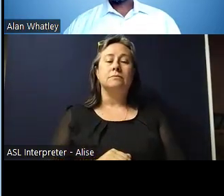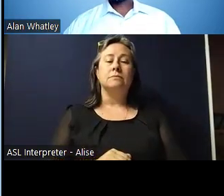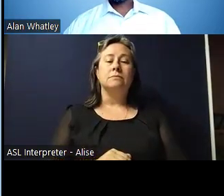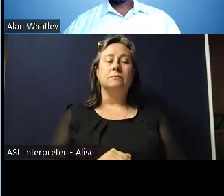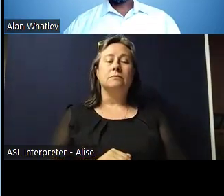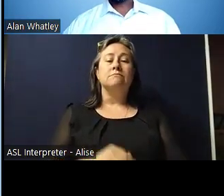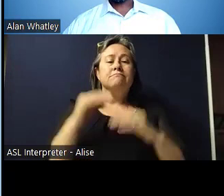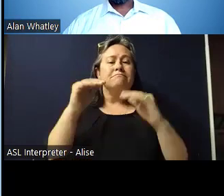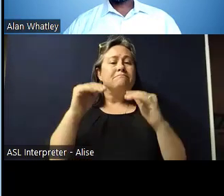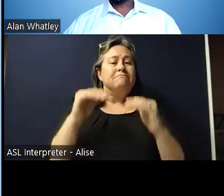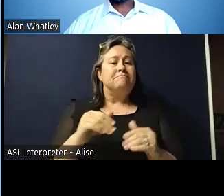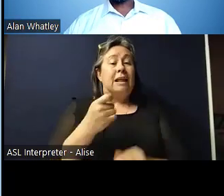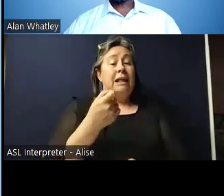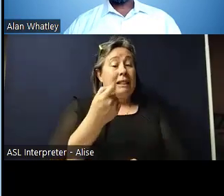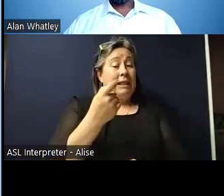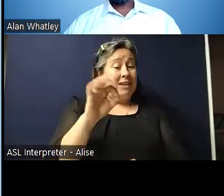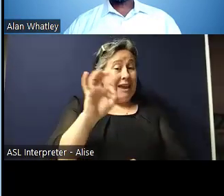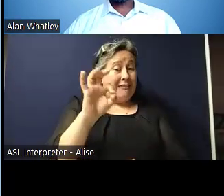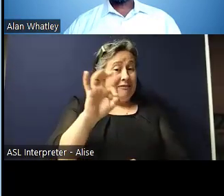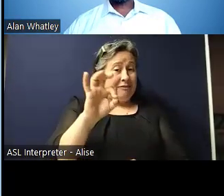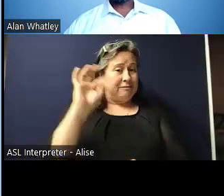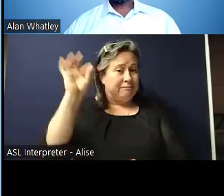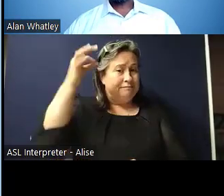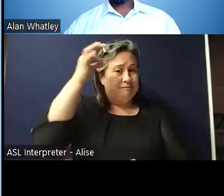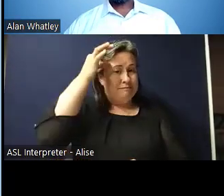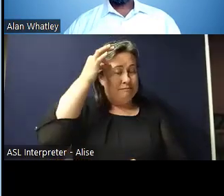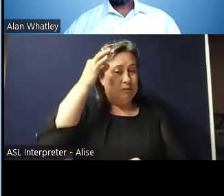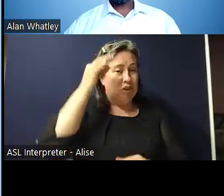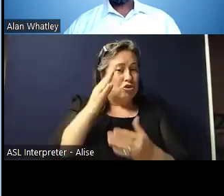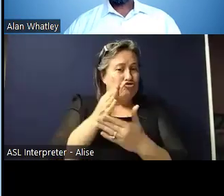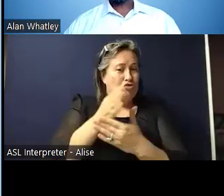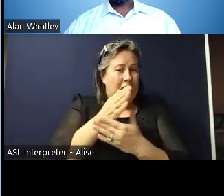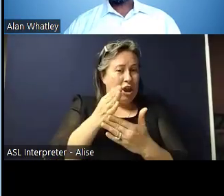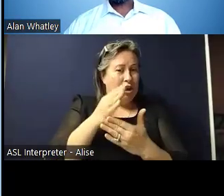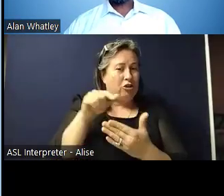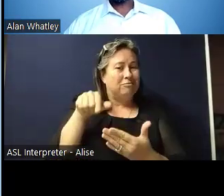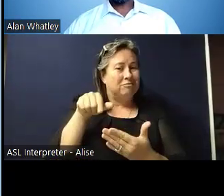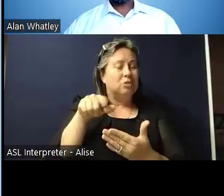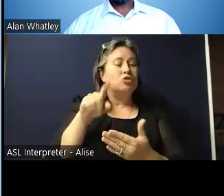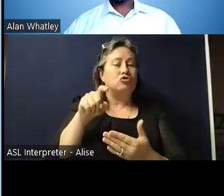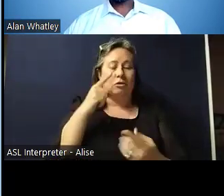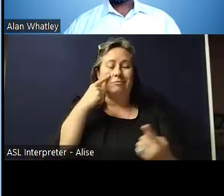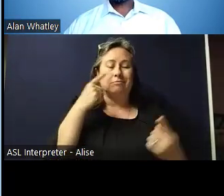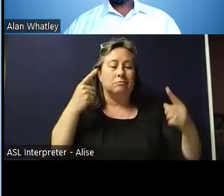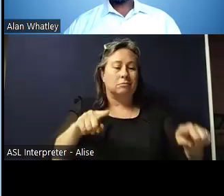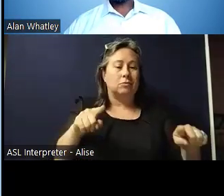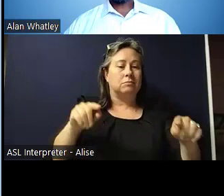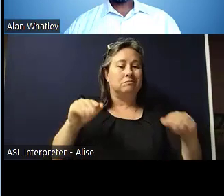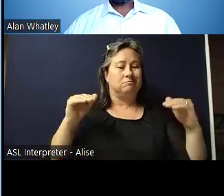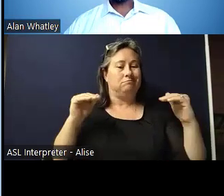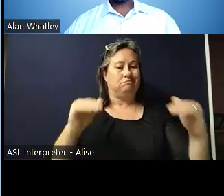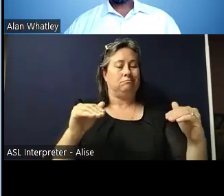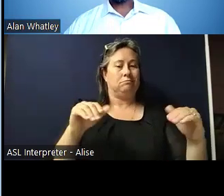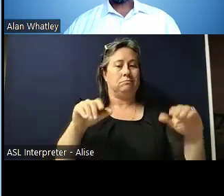And then field 11f, federal share, should agree with 11e because it's the amount of cost